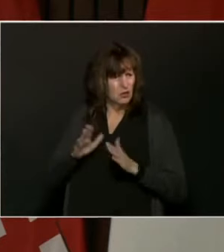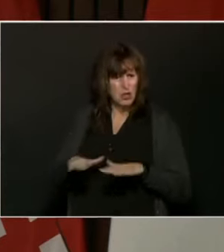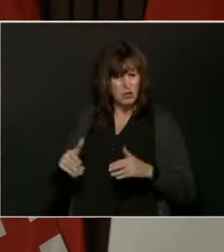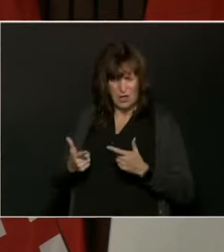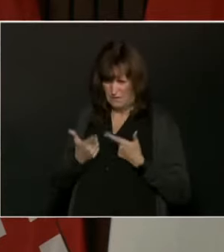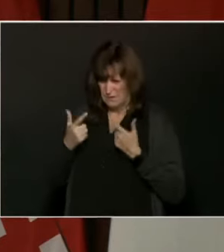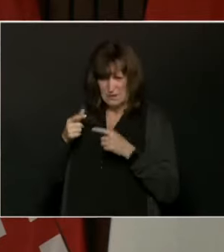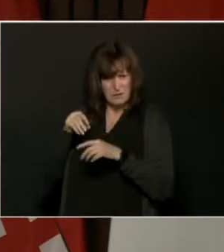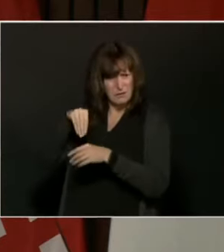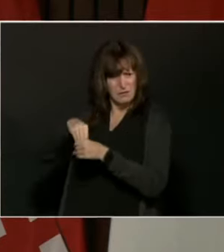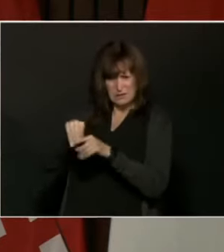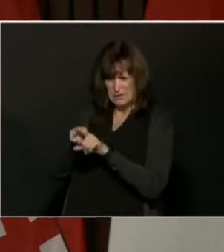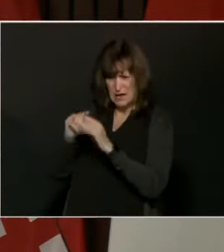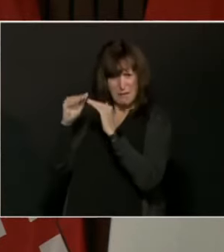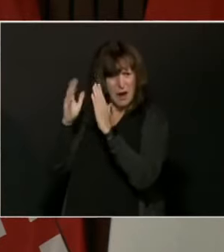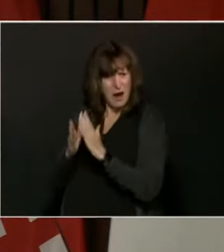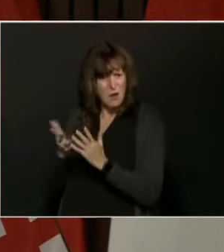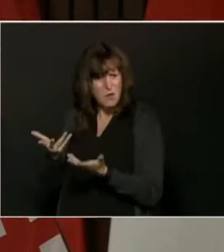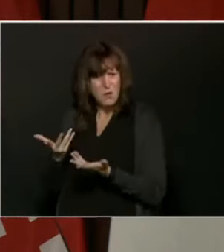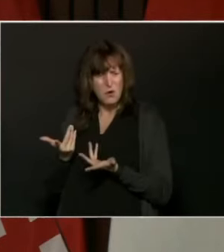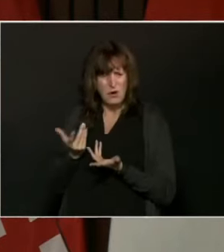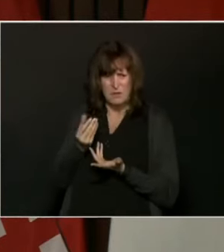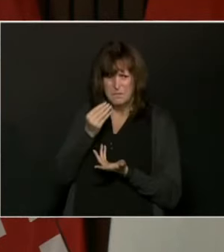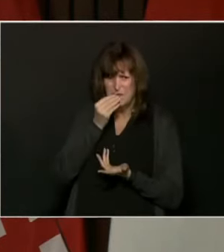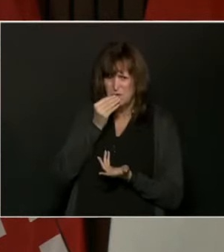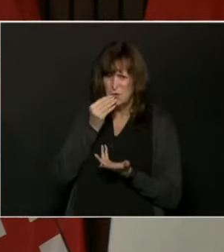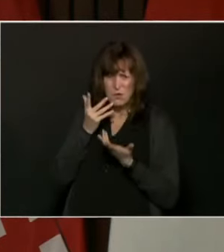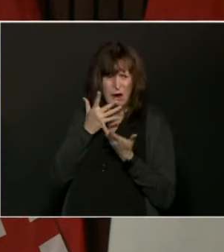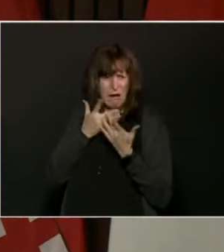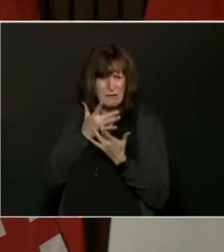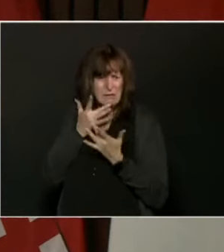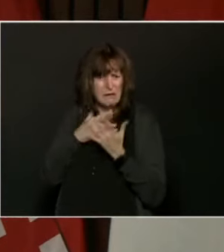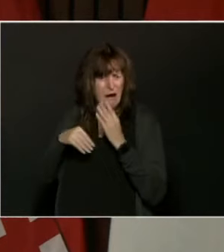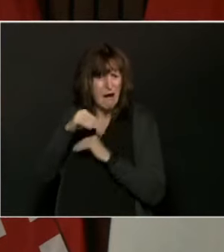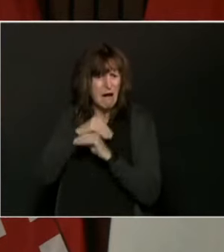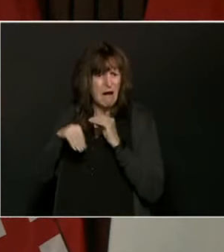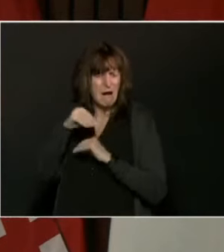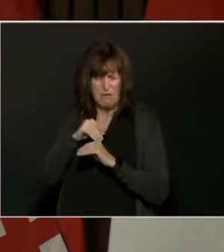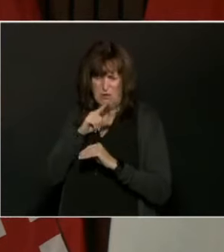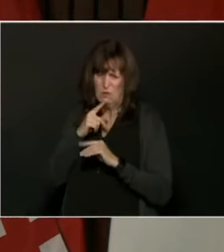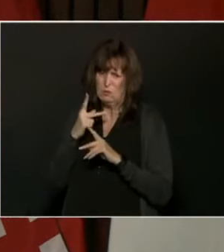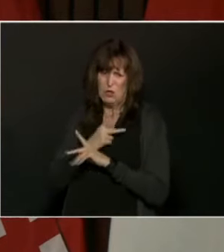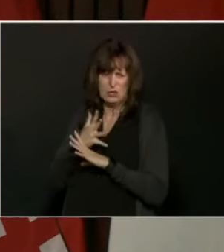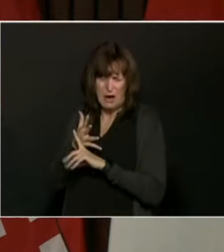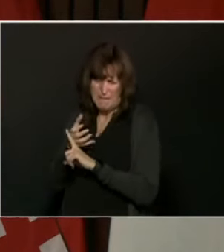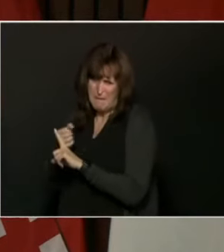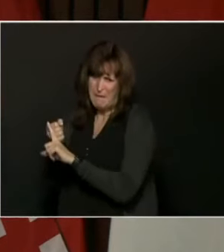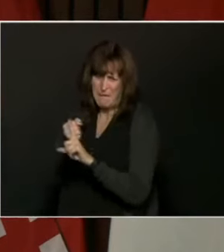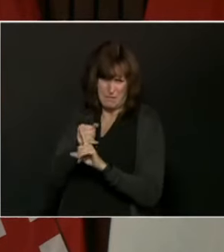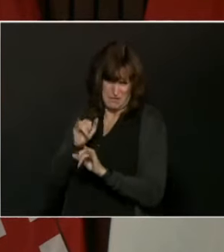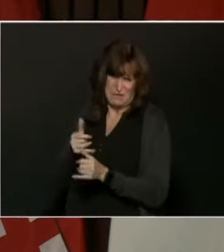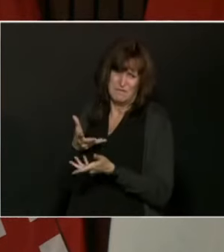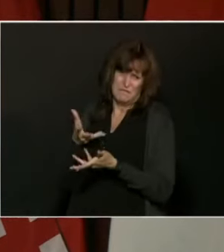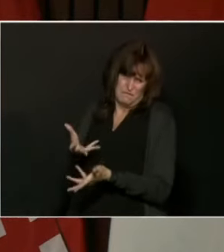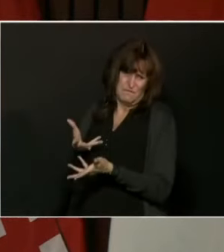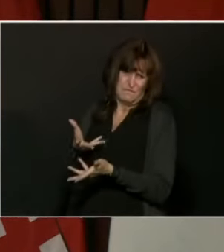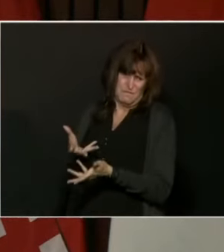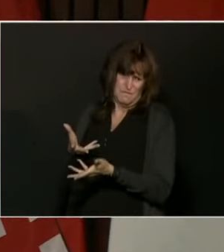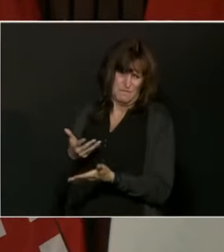WORK, MULTIGENERATIONAL HOUSEHOLDS, NEEDING TO GO TO WORK TO BE ABLE TO PUT FOOD ON THE TABLE.